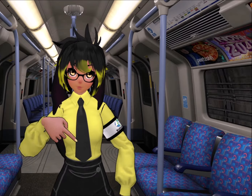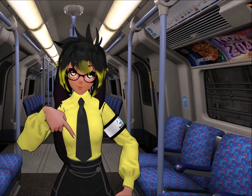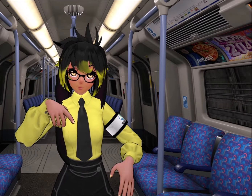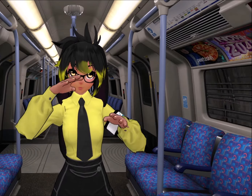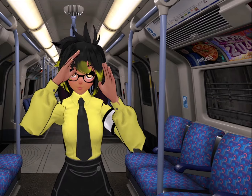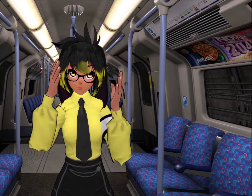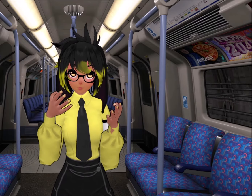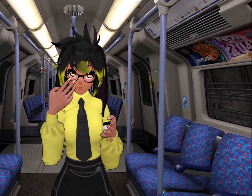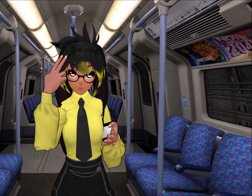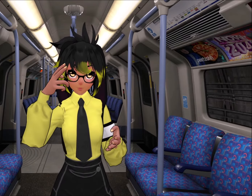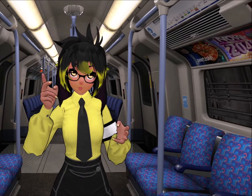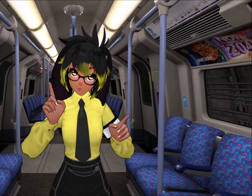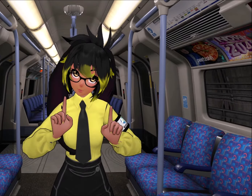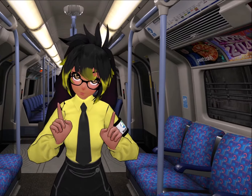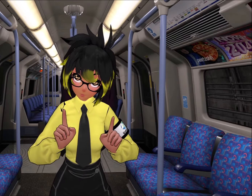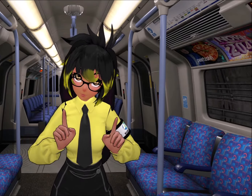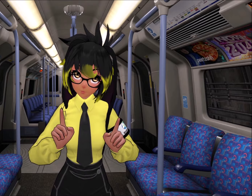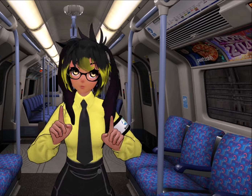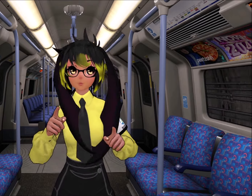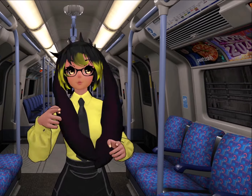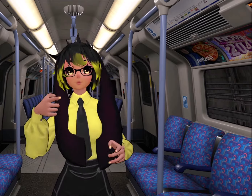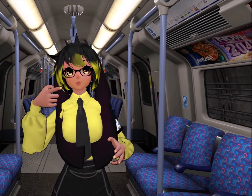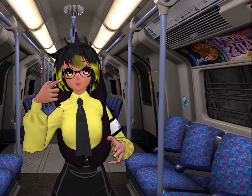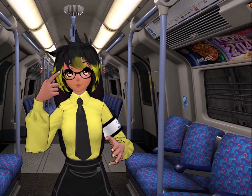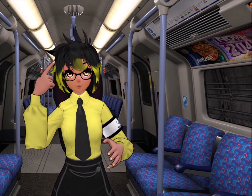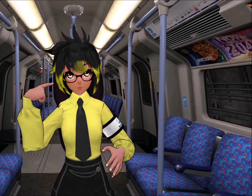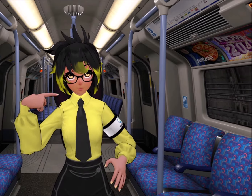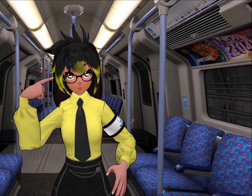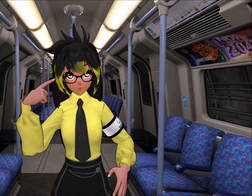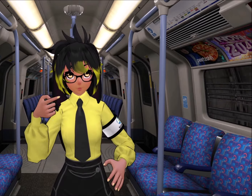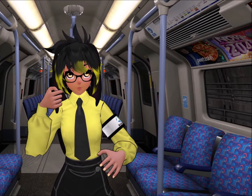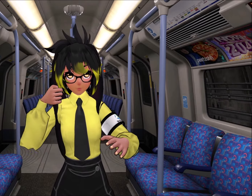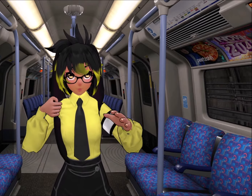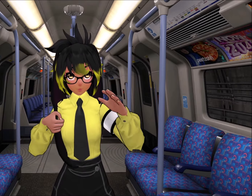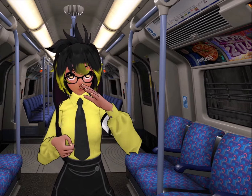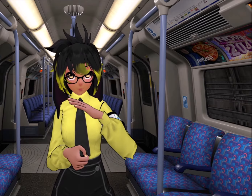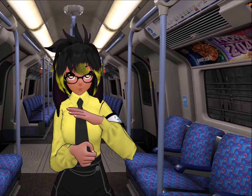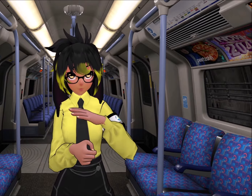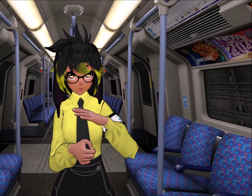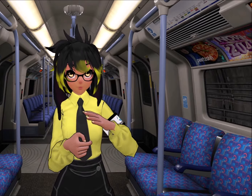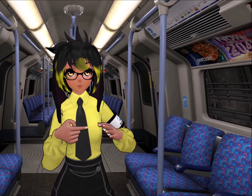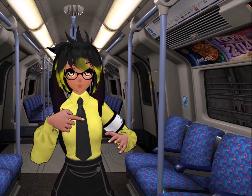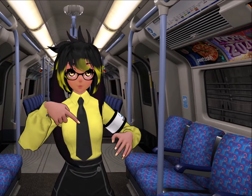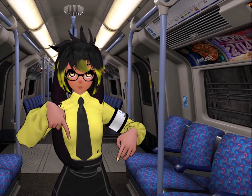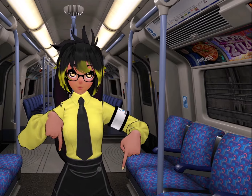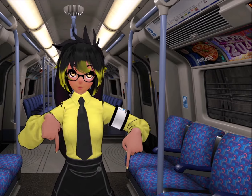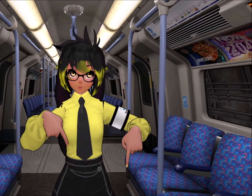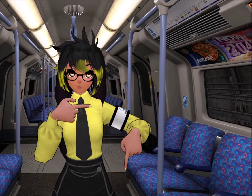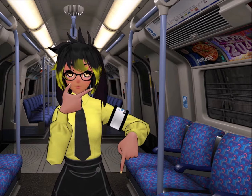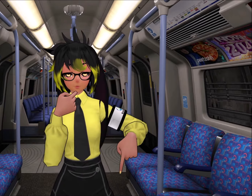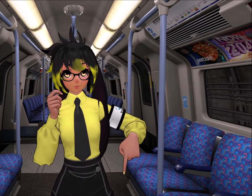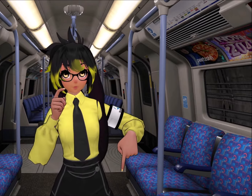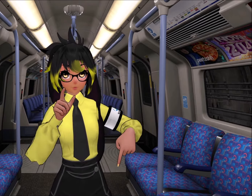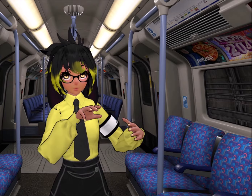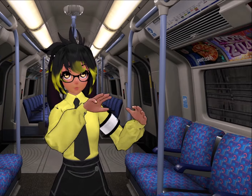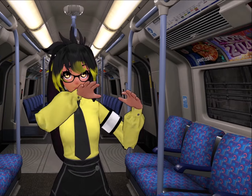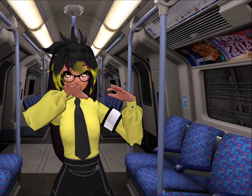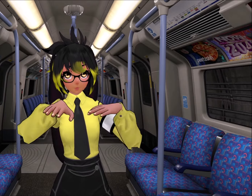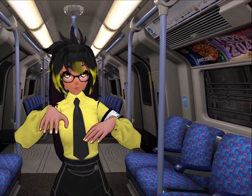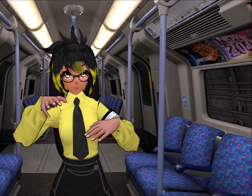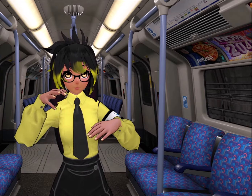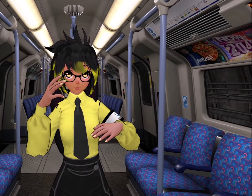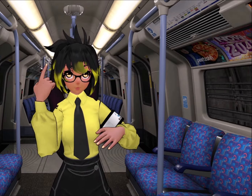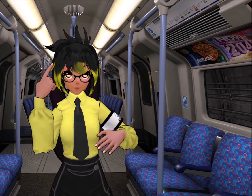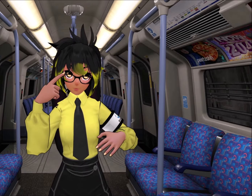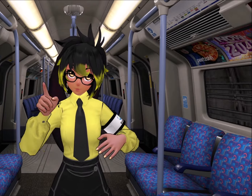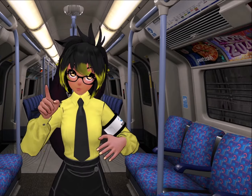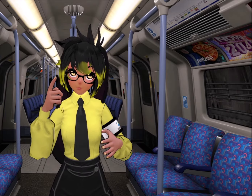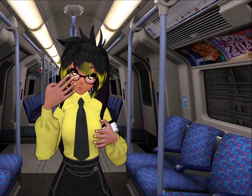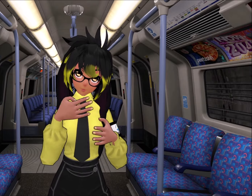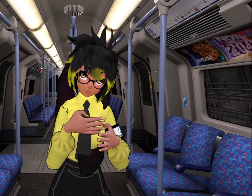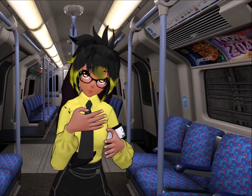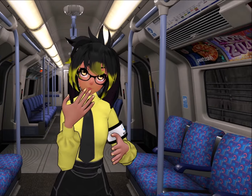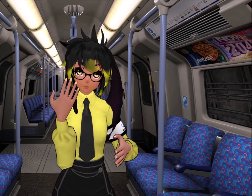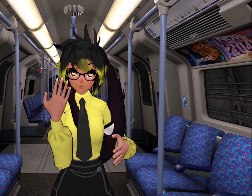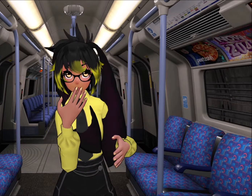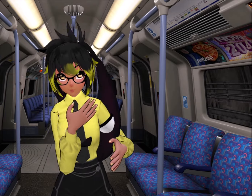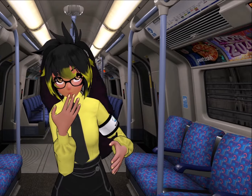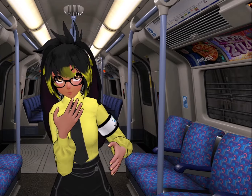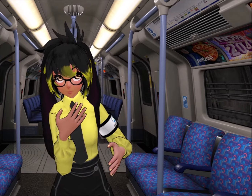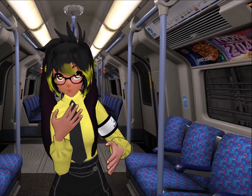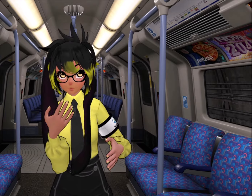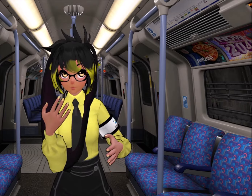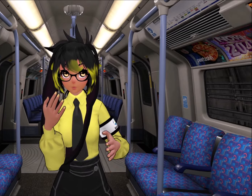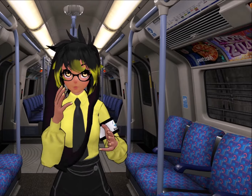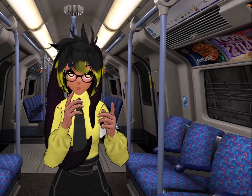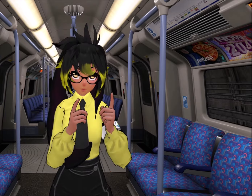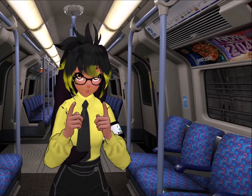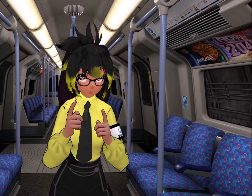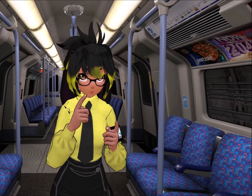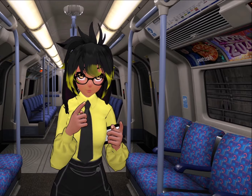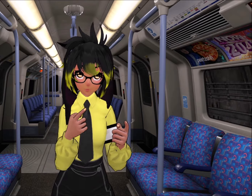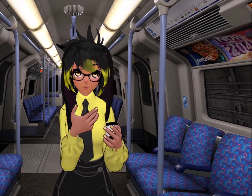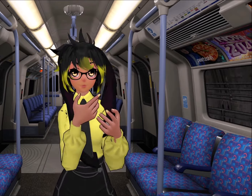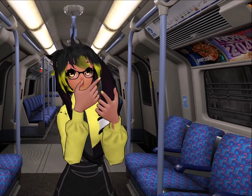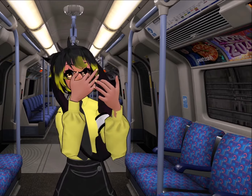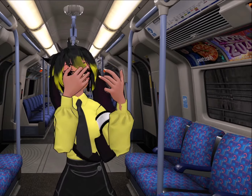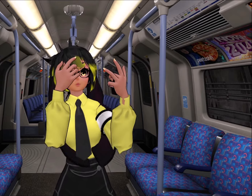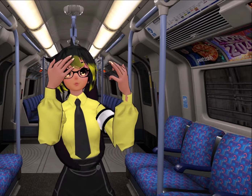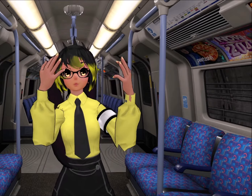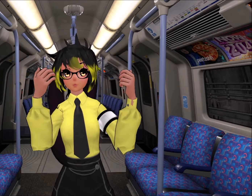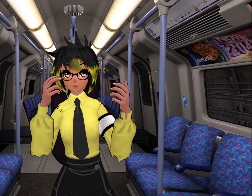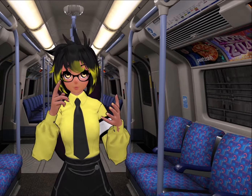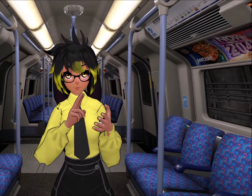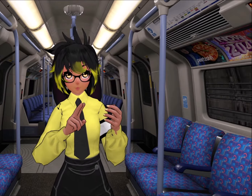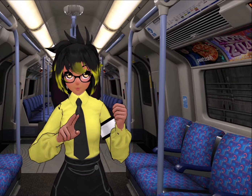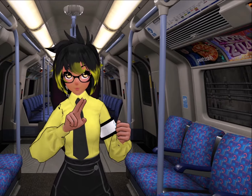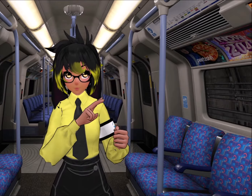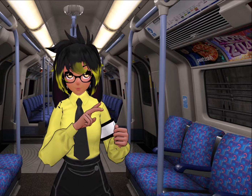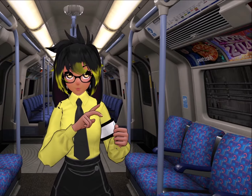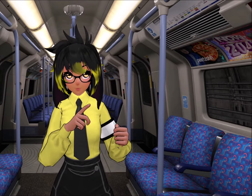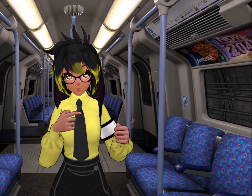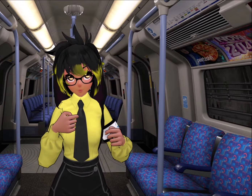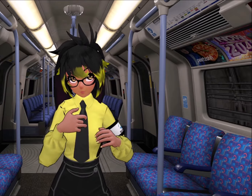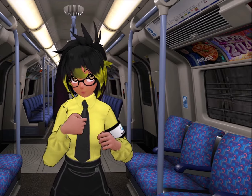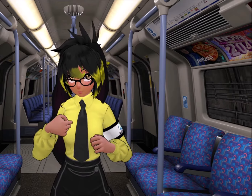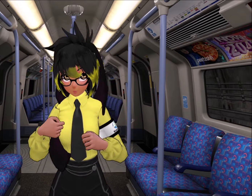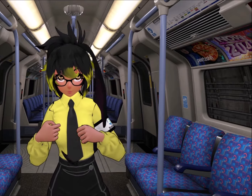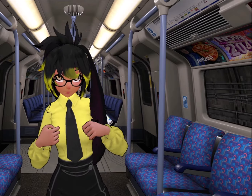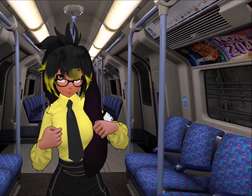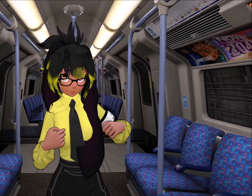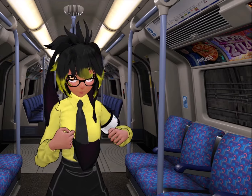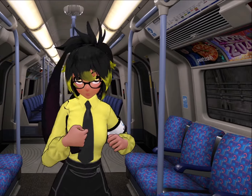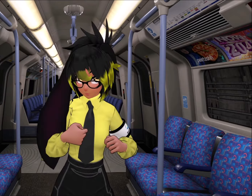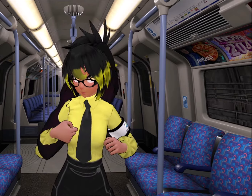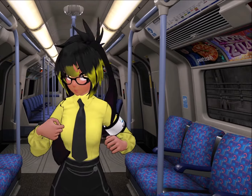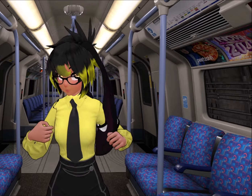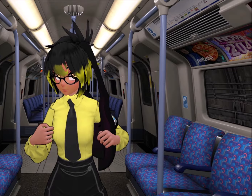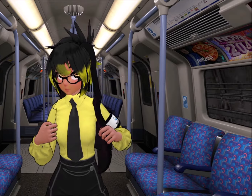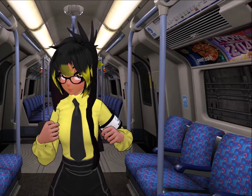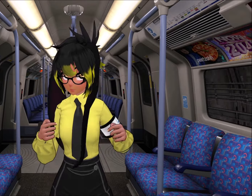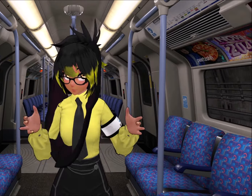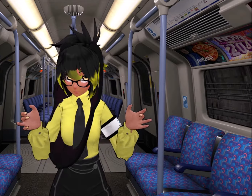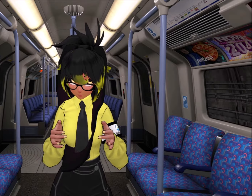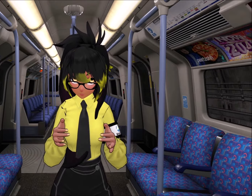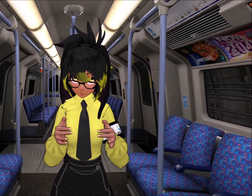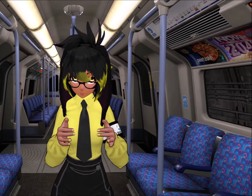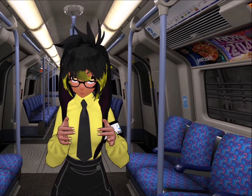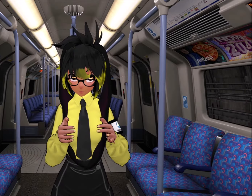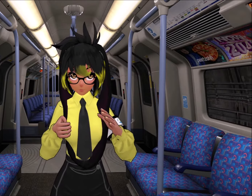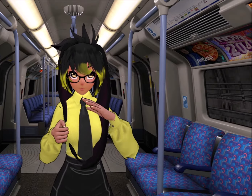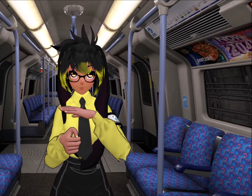This world is called the "London Underground". This is where people come here for work, school, meetings, and many reasons. It gets pretty crowded and tight on the train